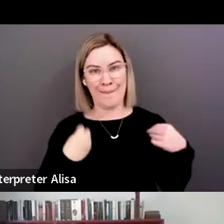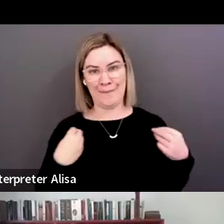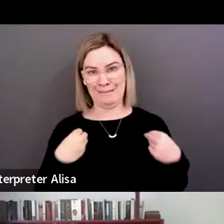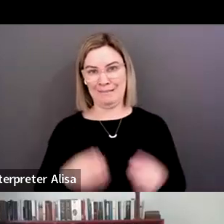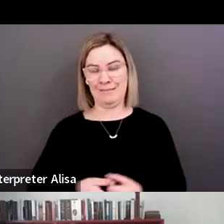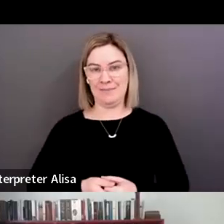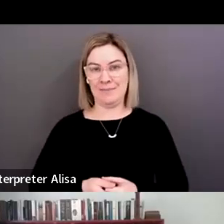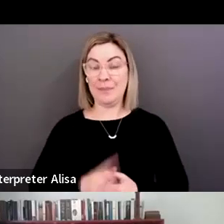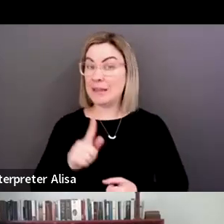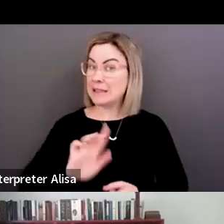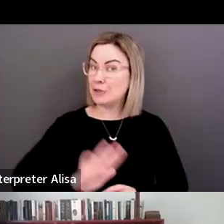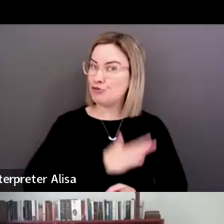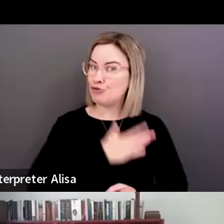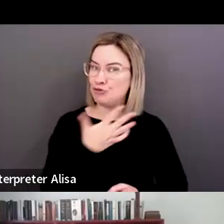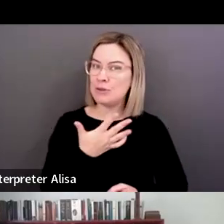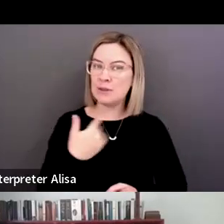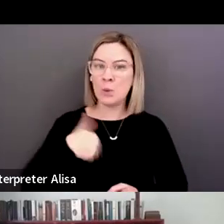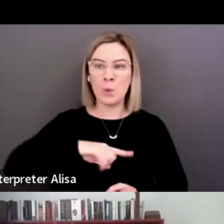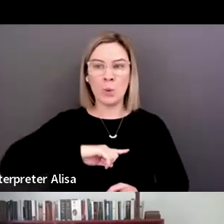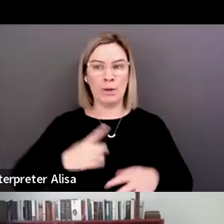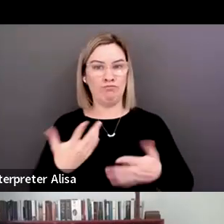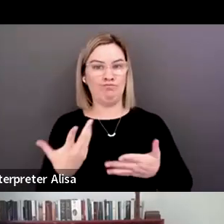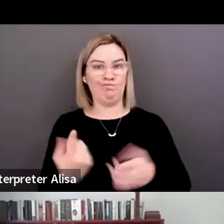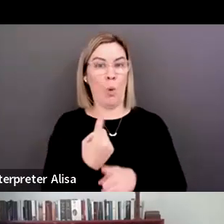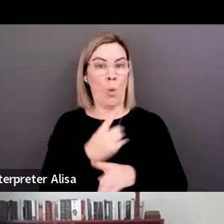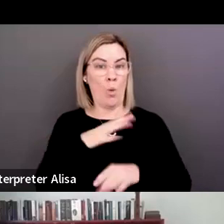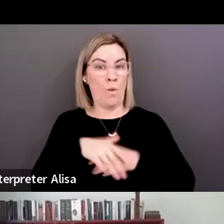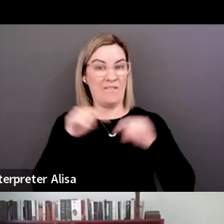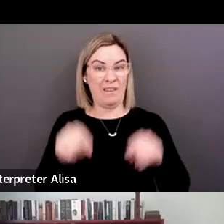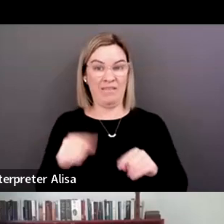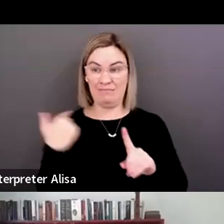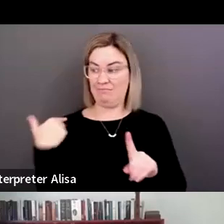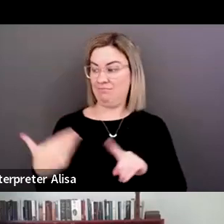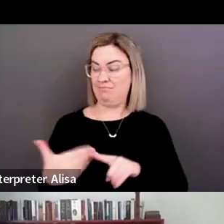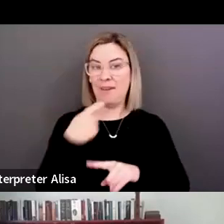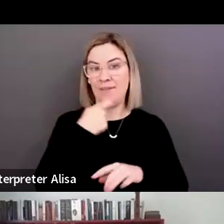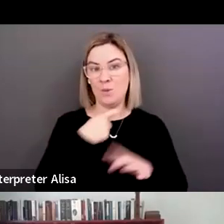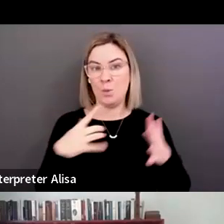the arts are so popular with fossil fuel companies.